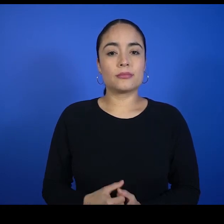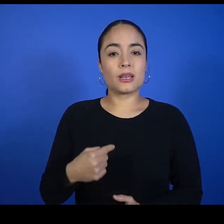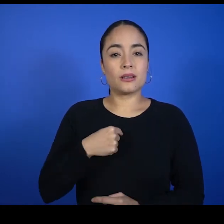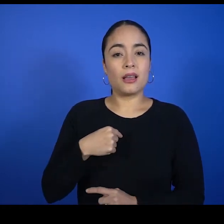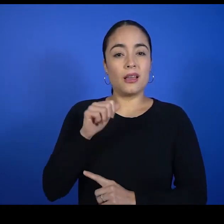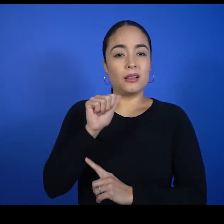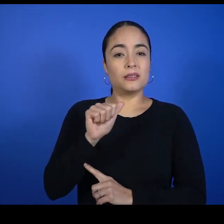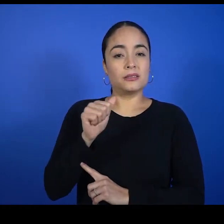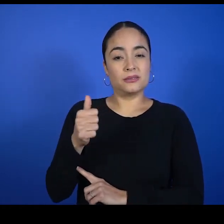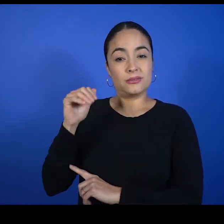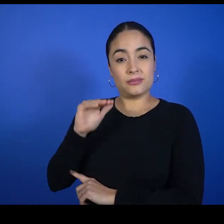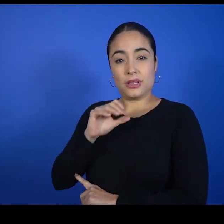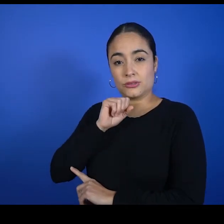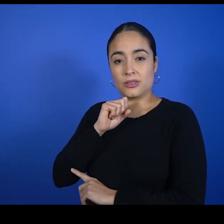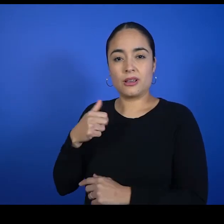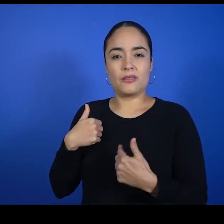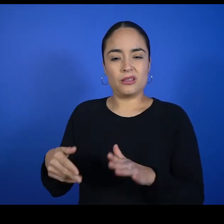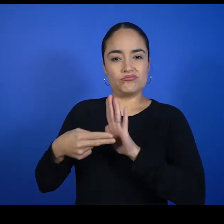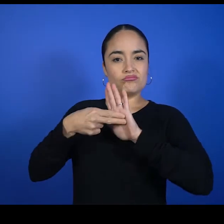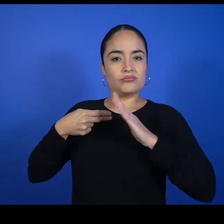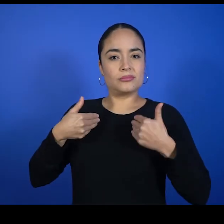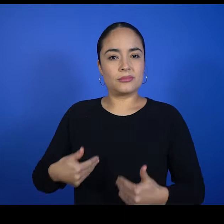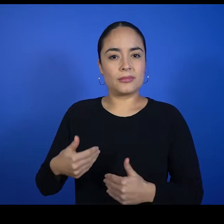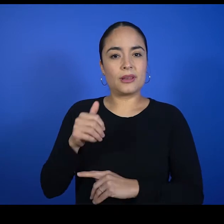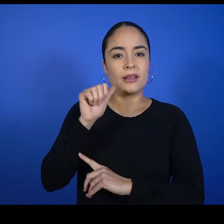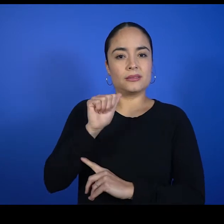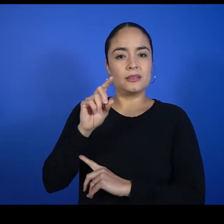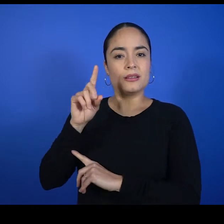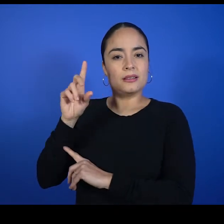Kevin: I was tested with ADD when I was ten years of age,